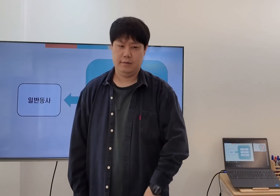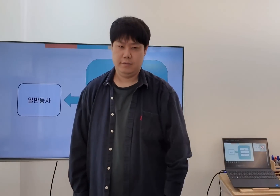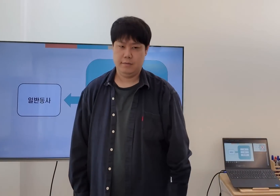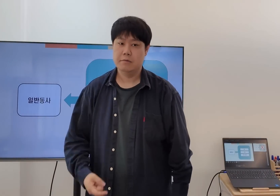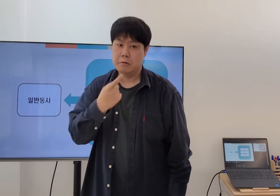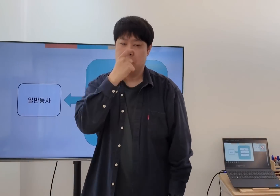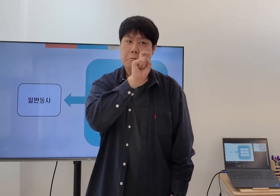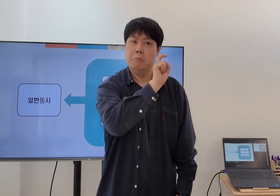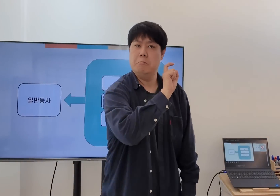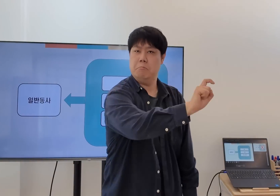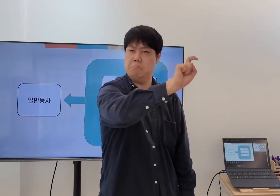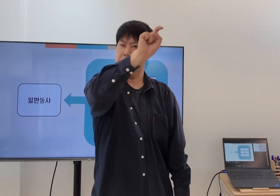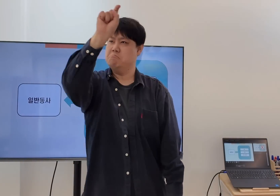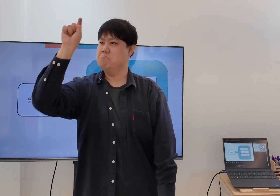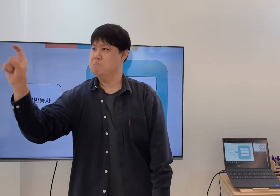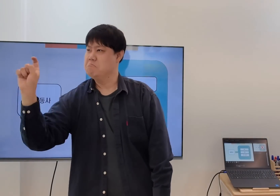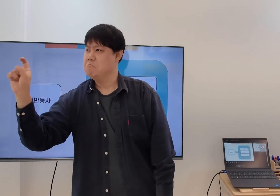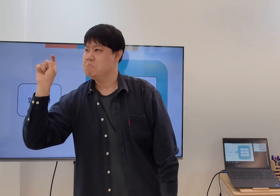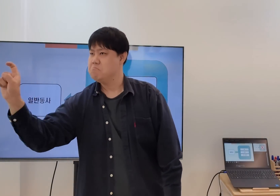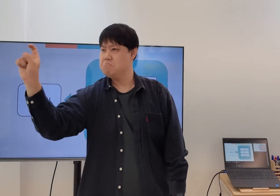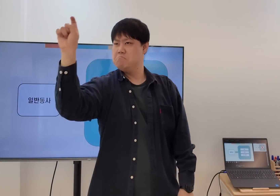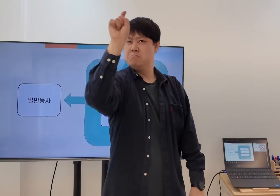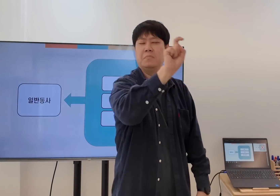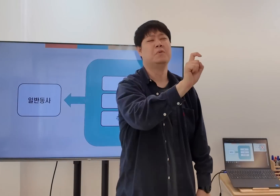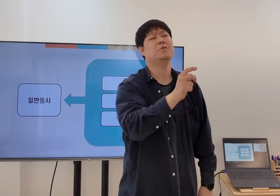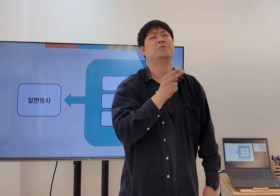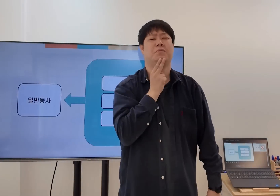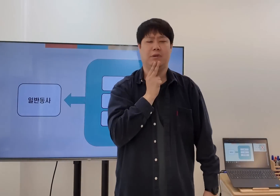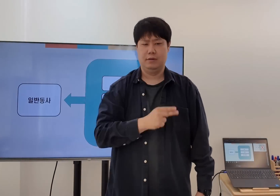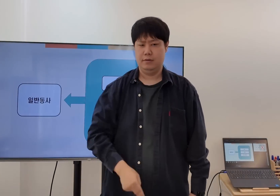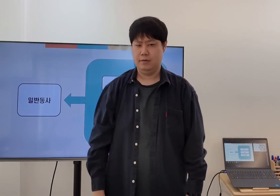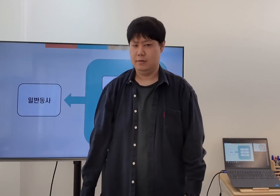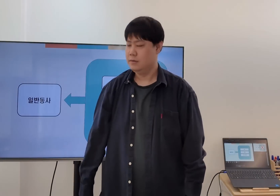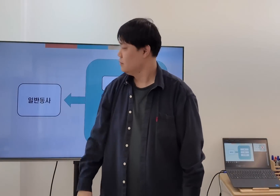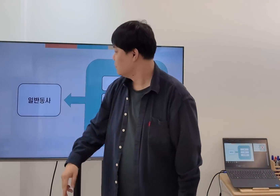Is it possible to move? No.